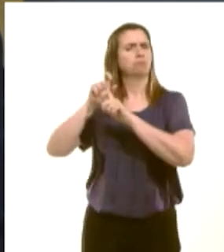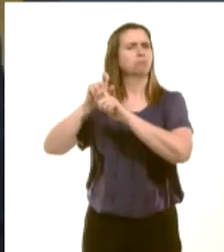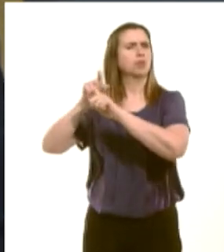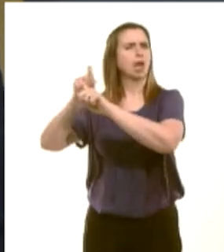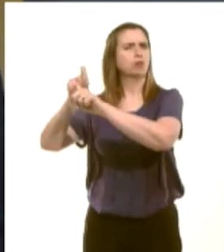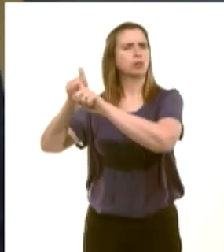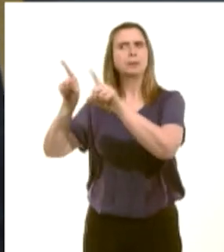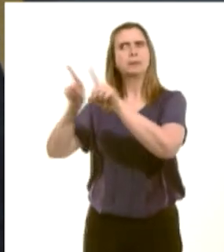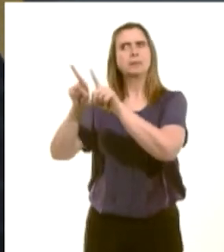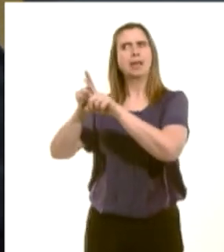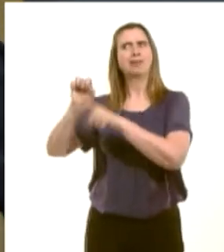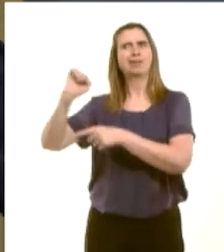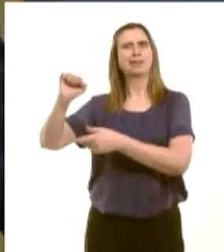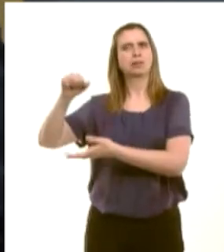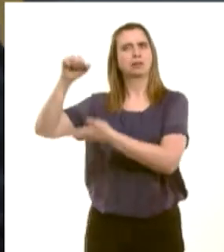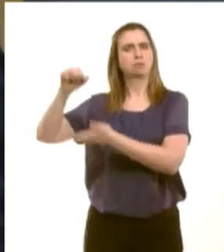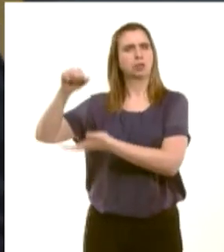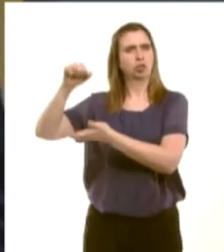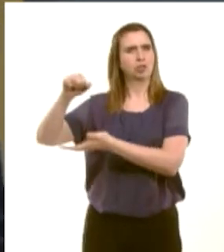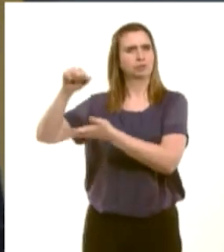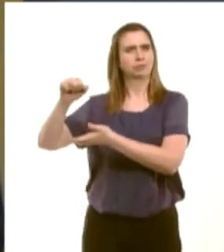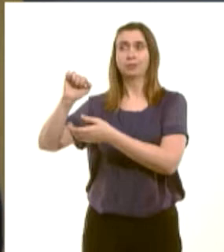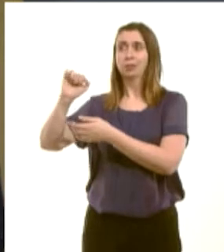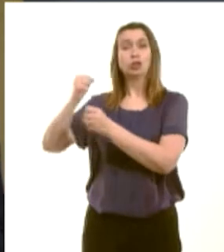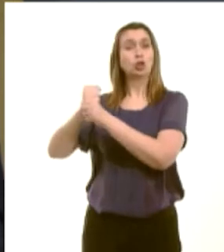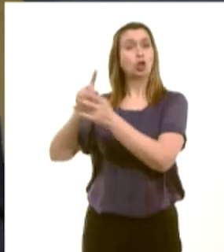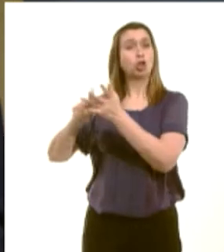chi wedi cydnabod eich hun, o dan gynlluniau Llafurópetaen nhw mewn Llywodraeth yn Llundainóy